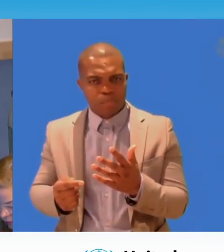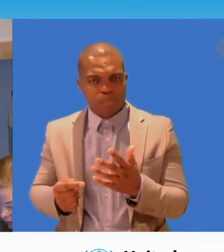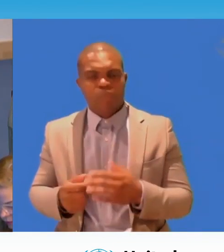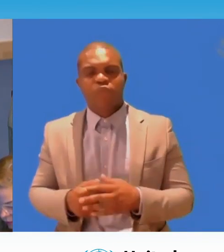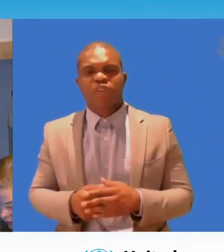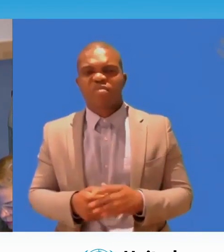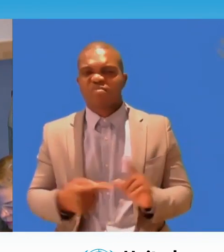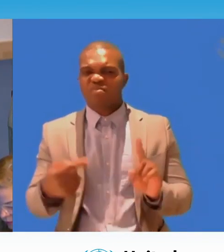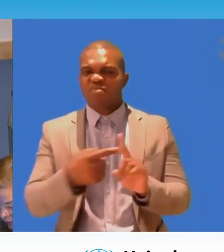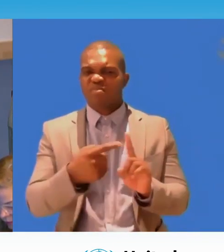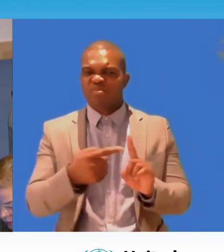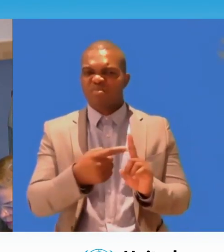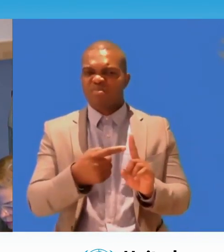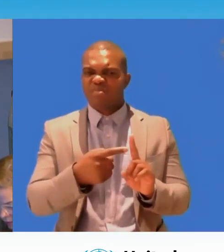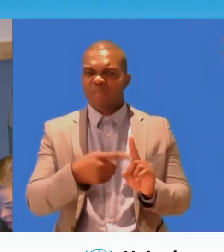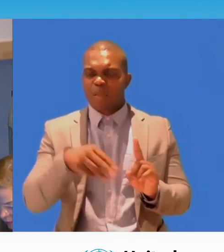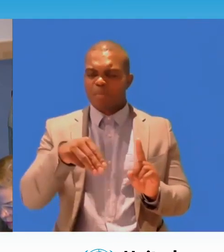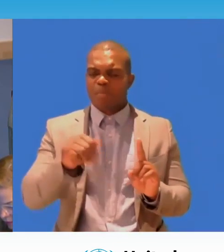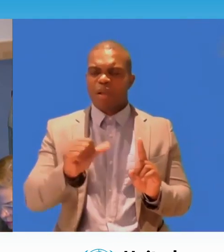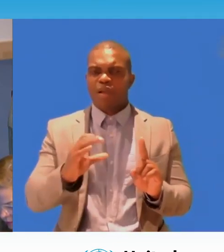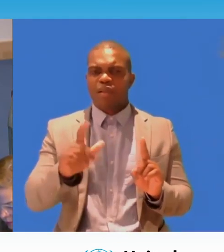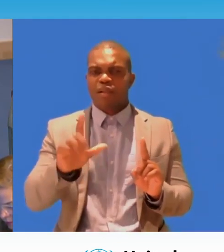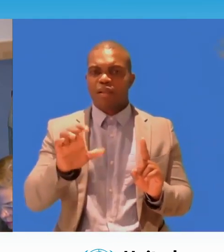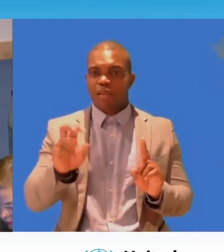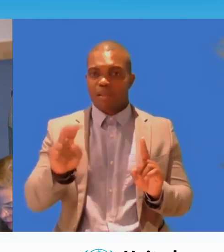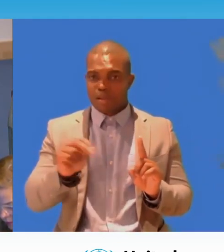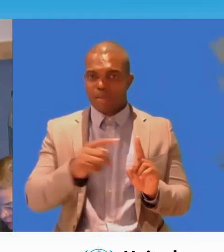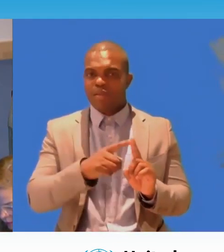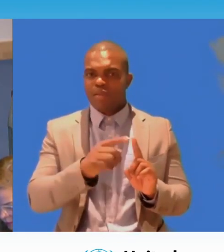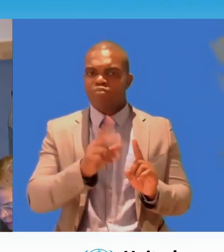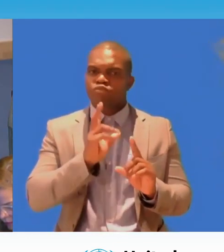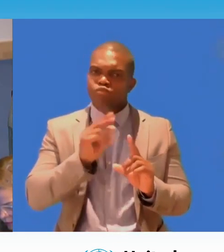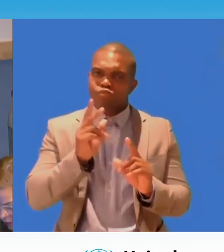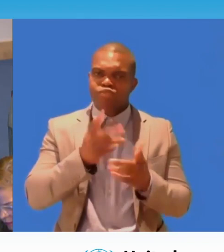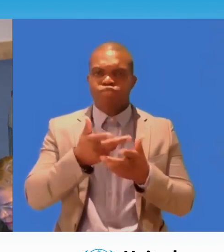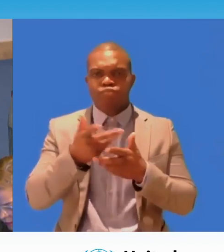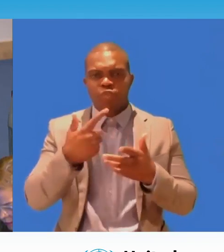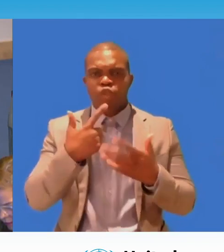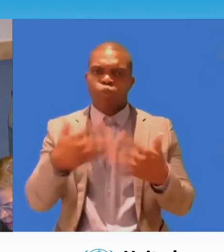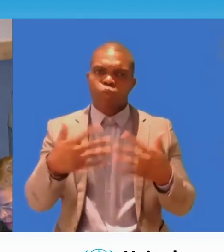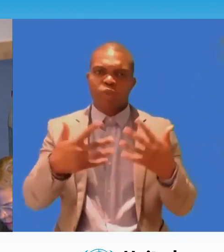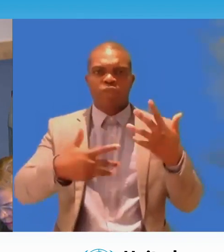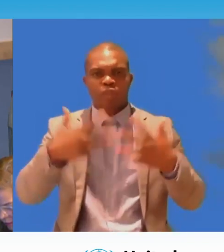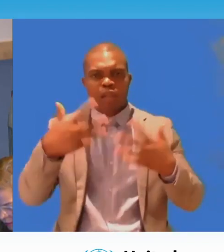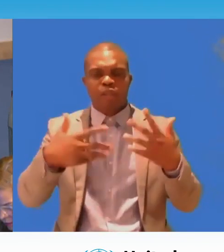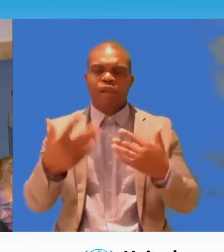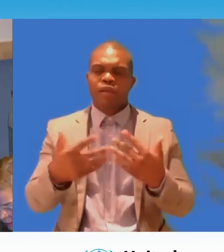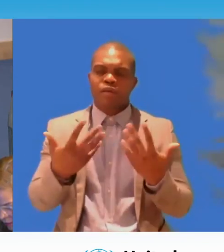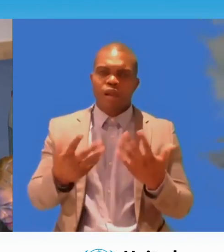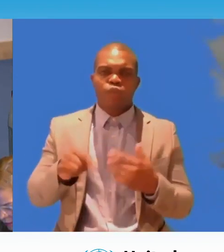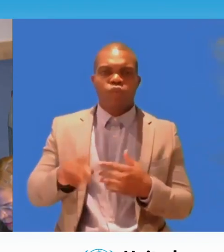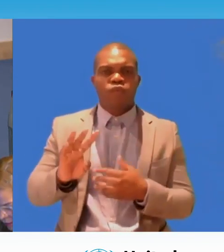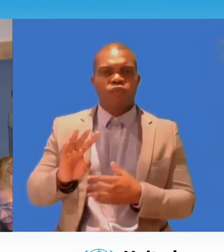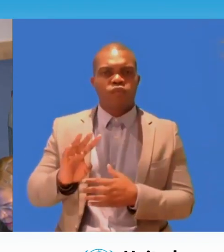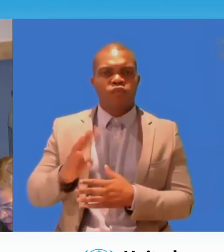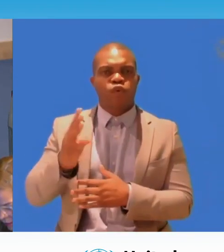generative Ai and how we can leverage uh on this in order to you know ENC compass that which then